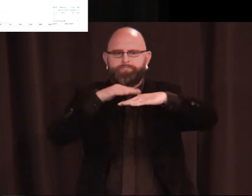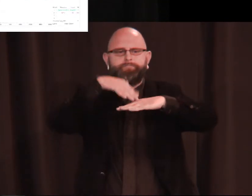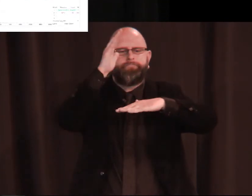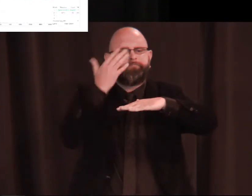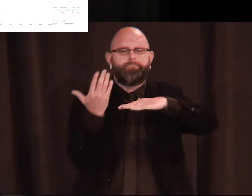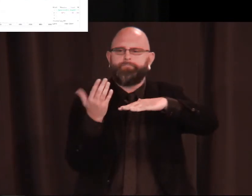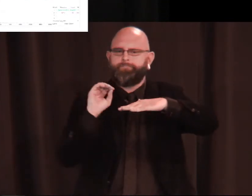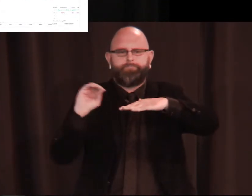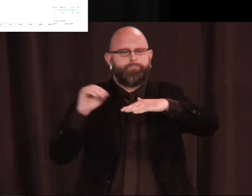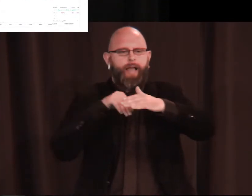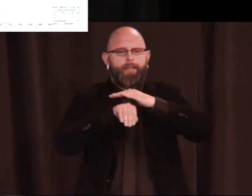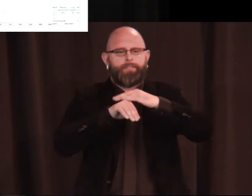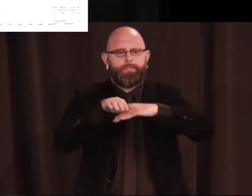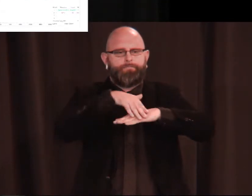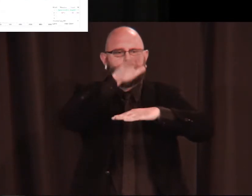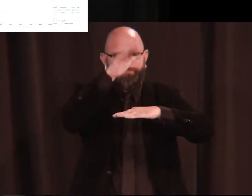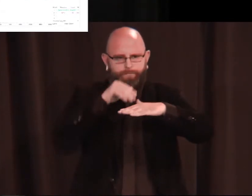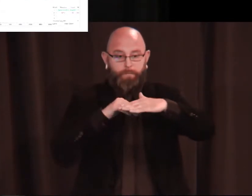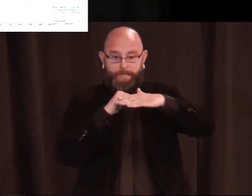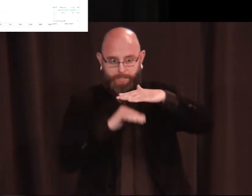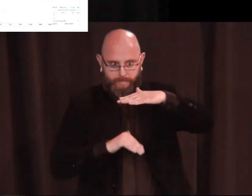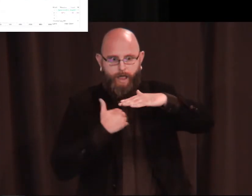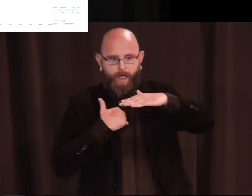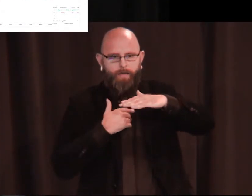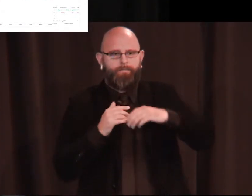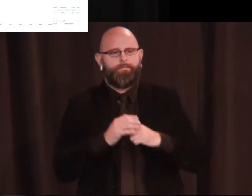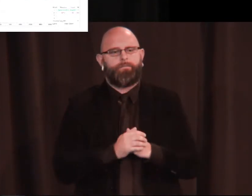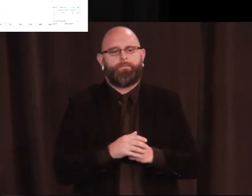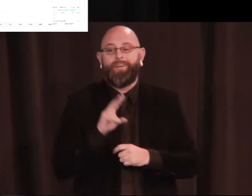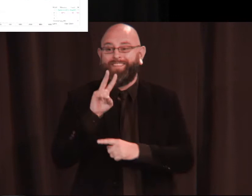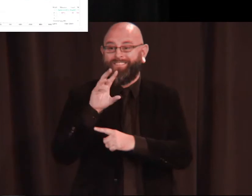they don't have access to some consonants.